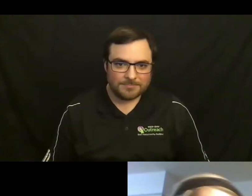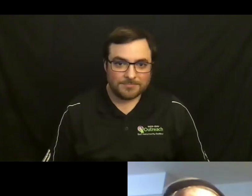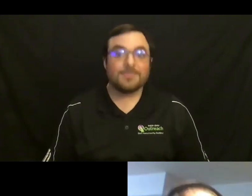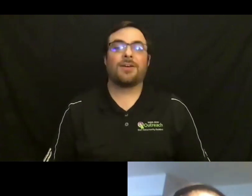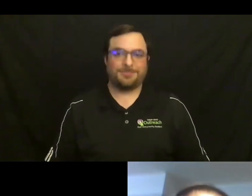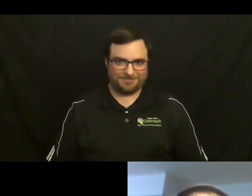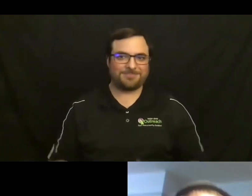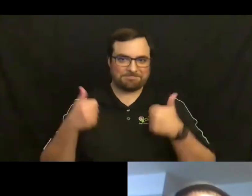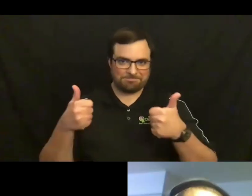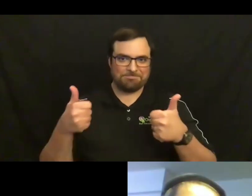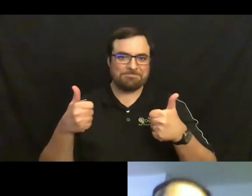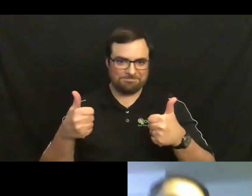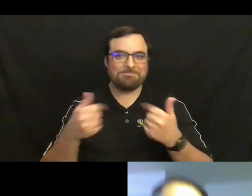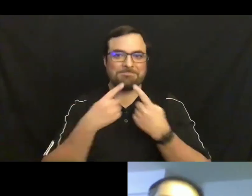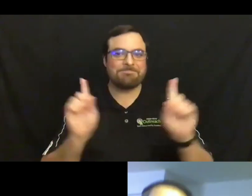Gavin's mom: Okay, I think I got it.